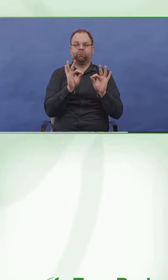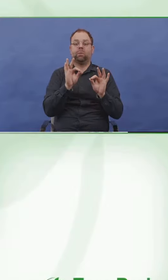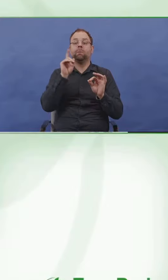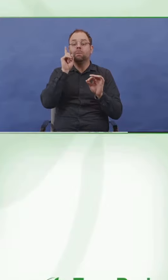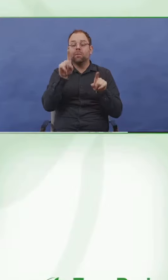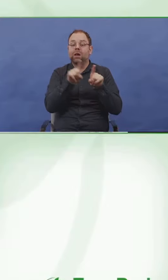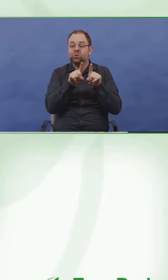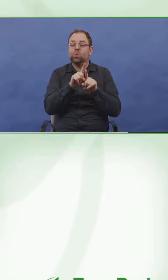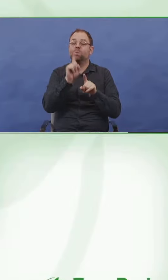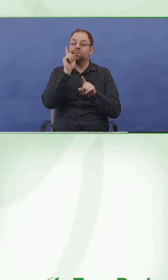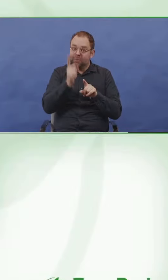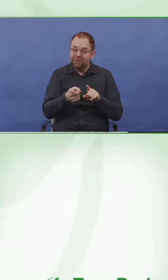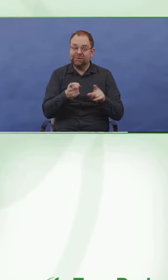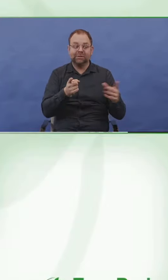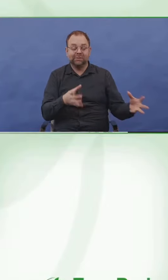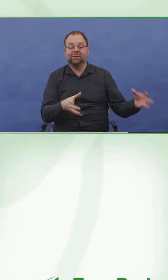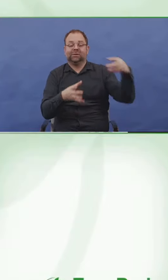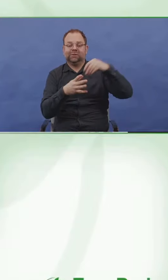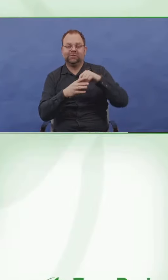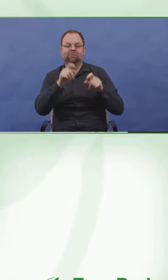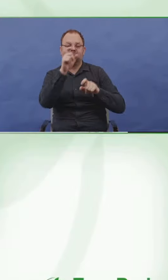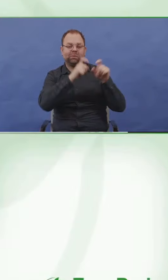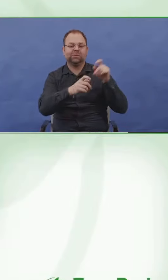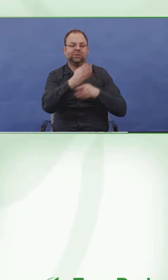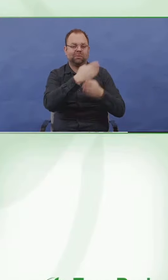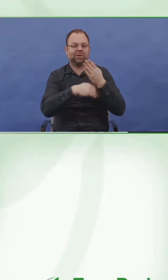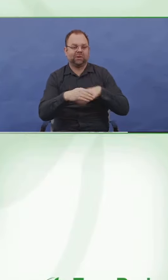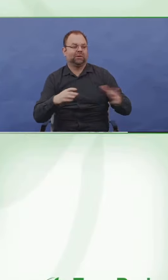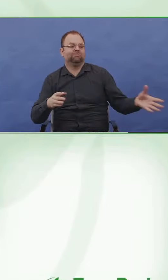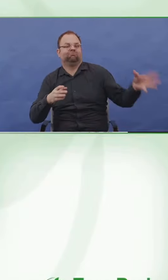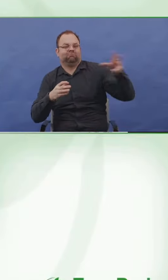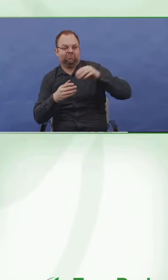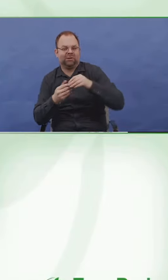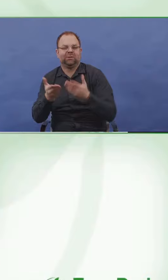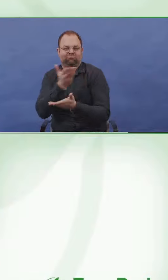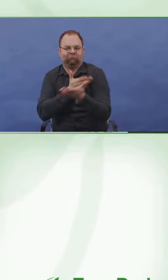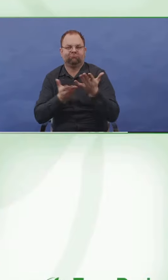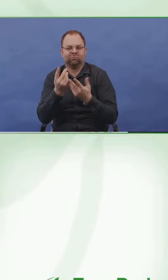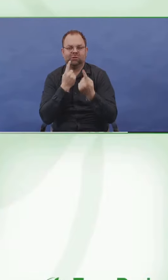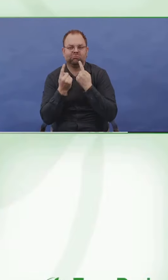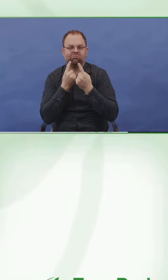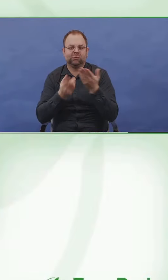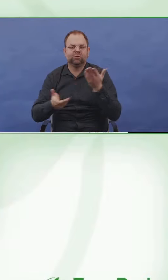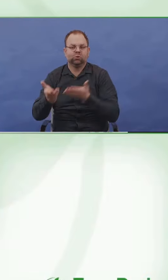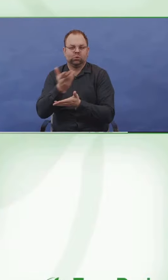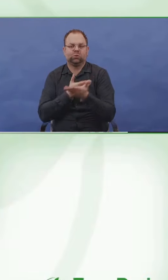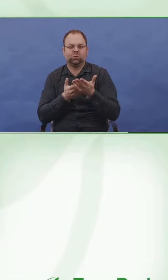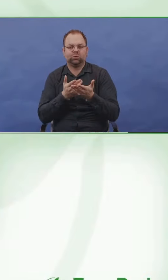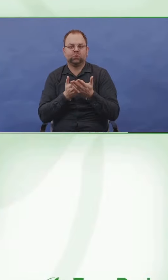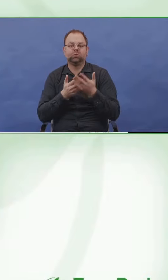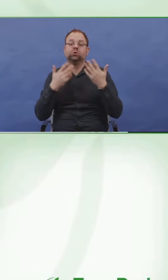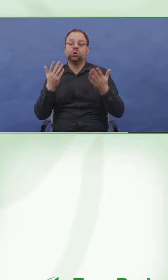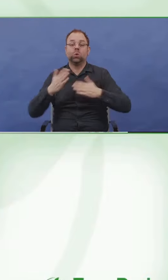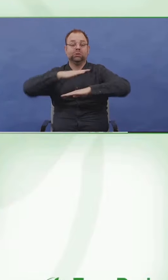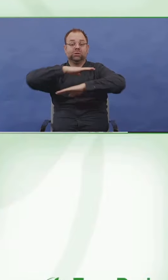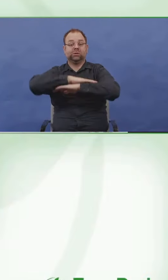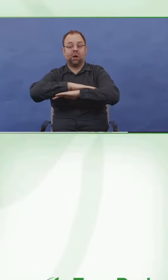With just seen this very excellent example from Austria. We need to have the voice of persons with disabilities and the